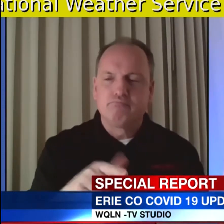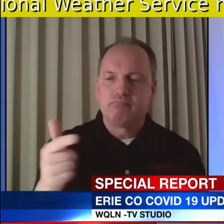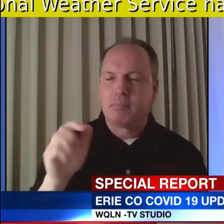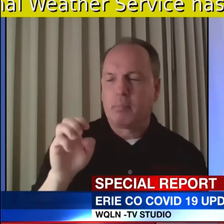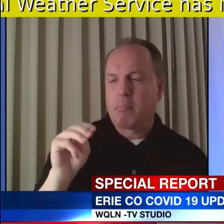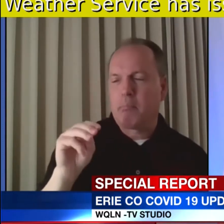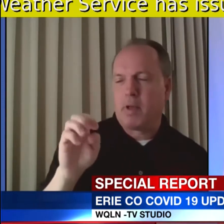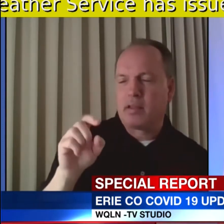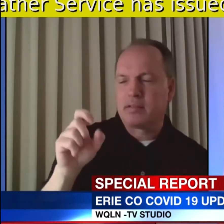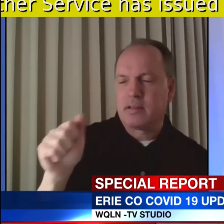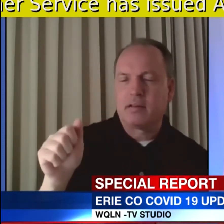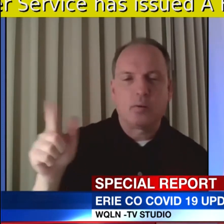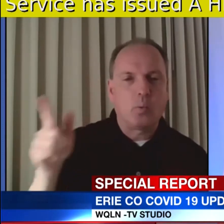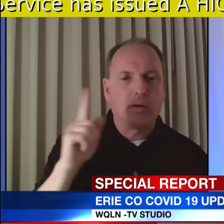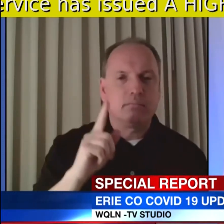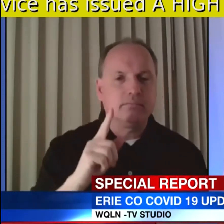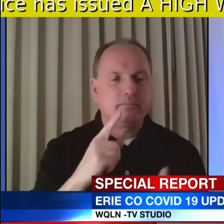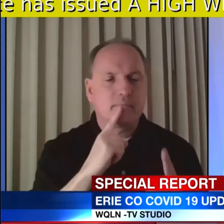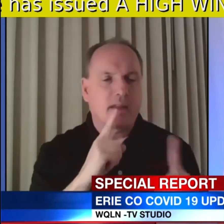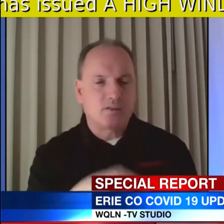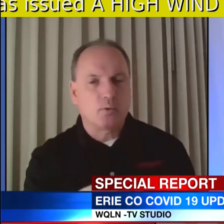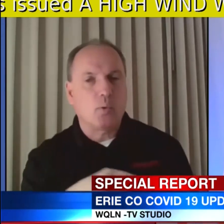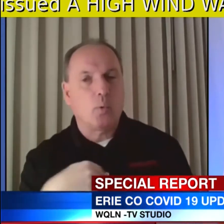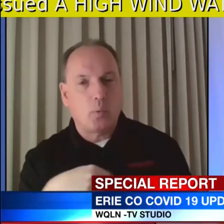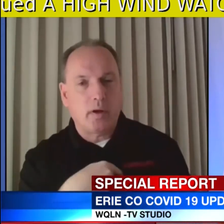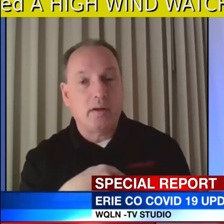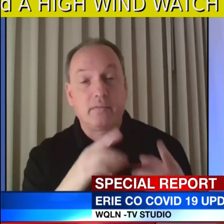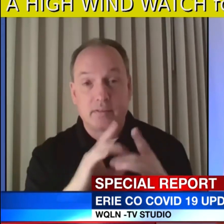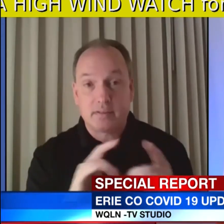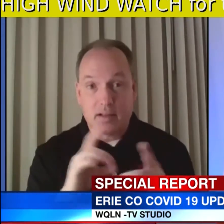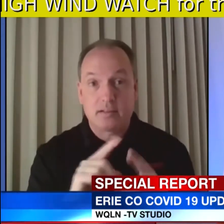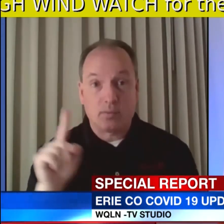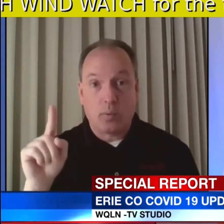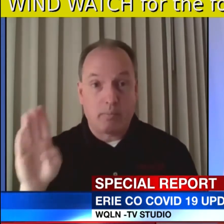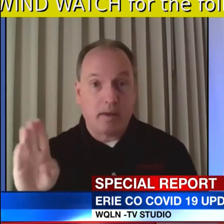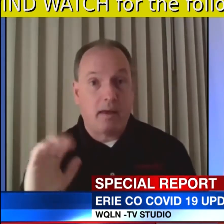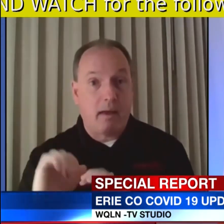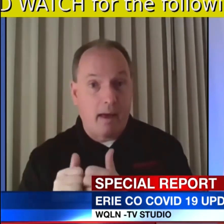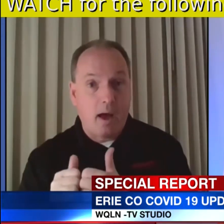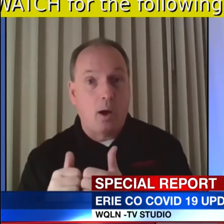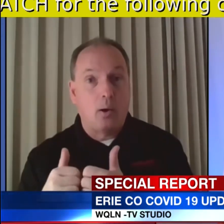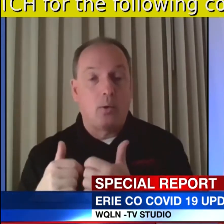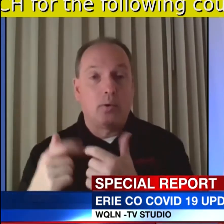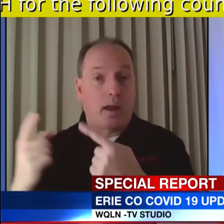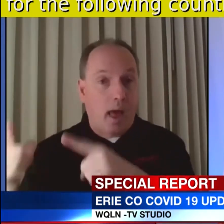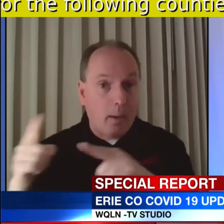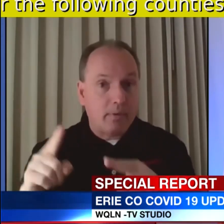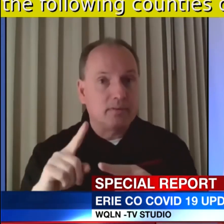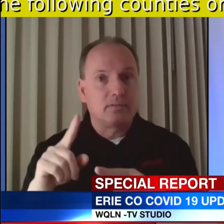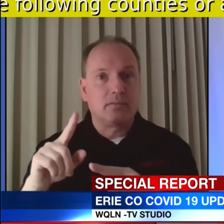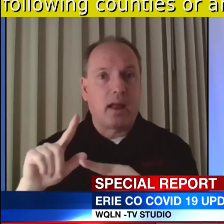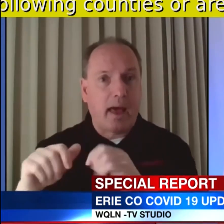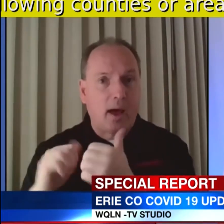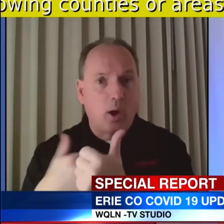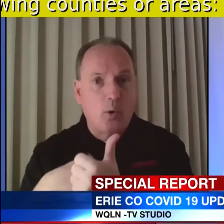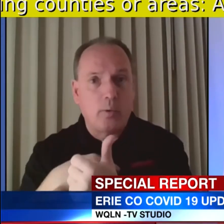DECISION. MAYBE THAT IS A QUESTION FOR MELISSA. YEAH, I CAN TURN THAT